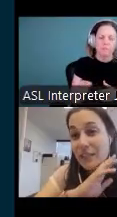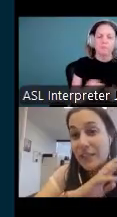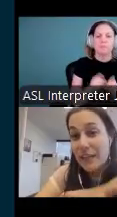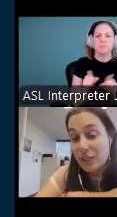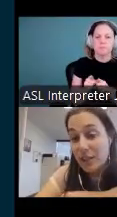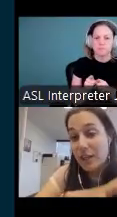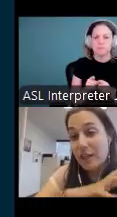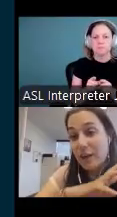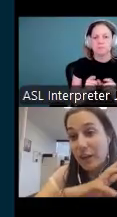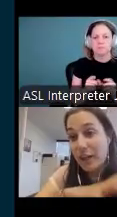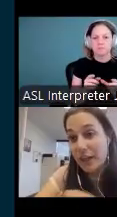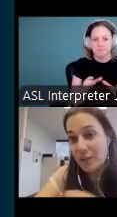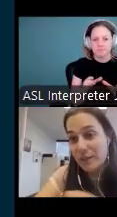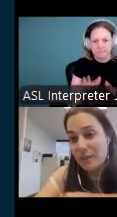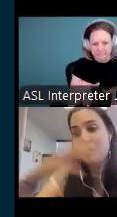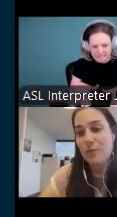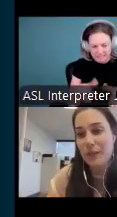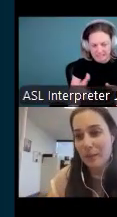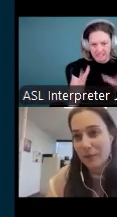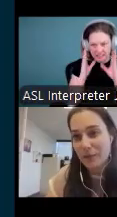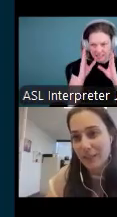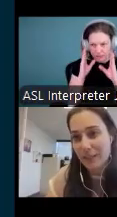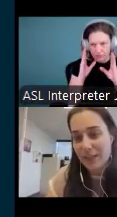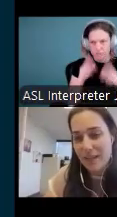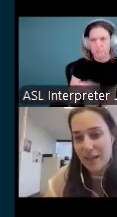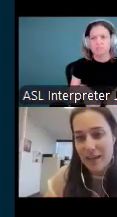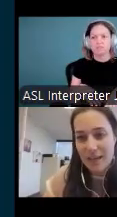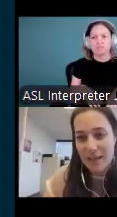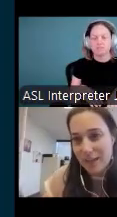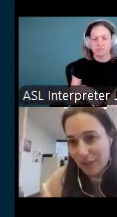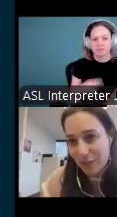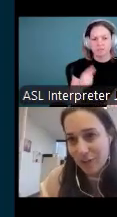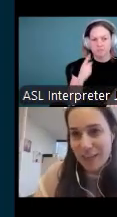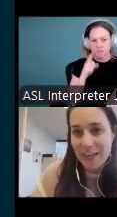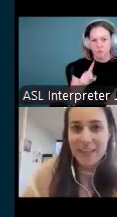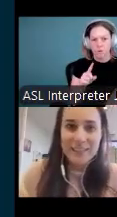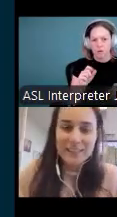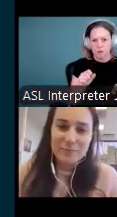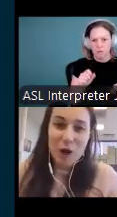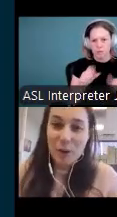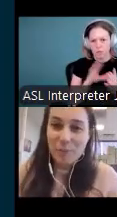attention and their engagement to be able to learn and copy